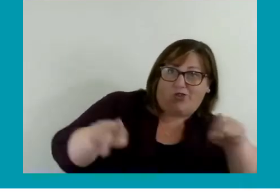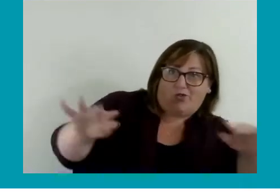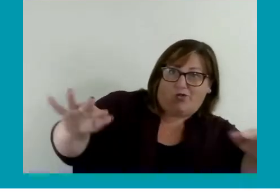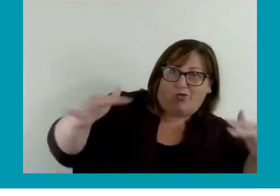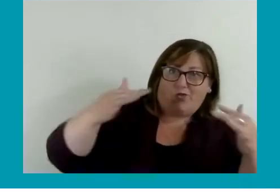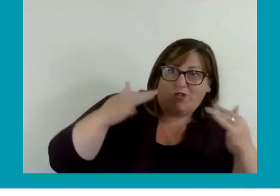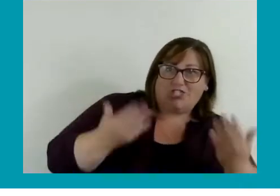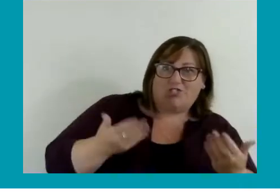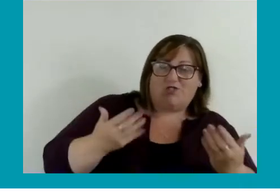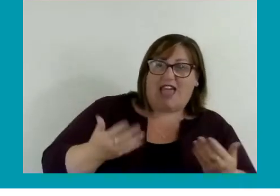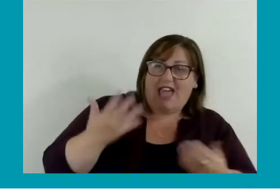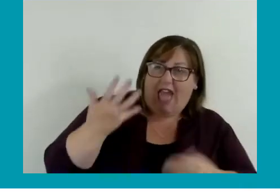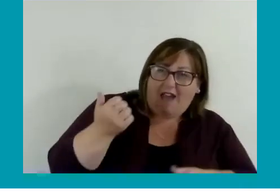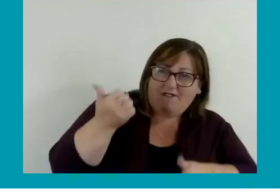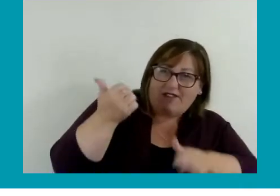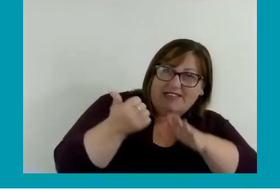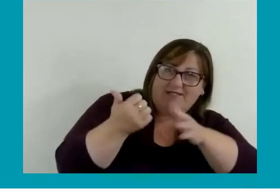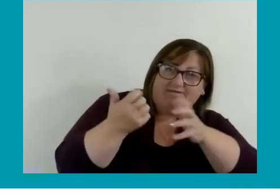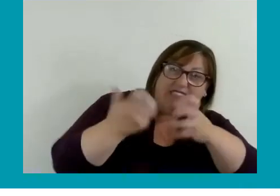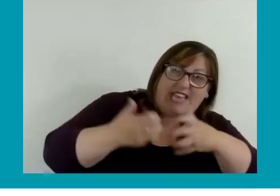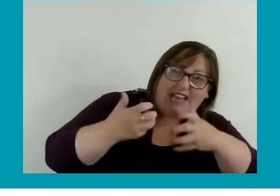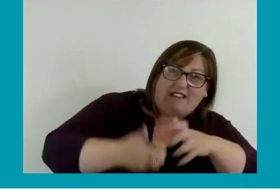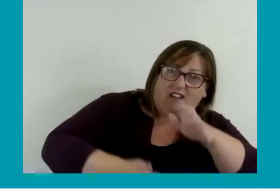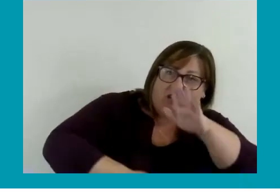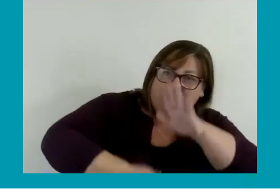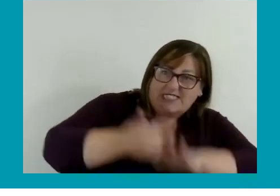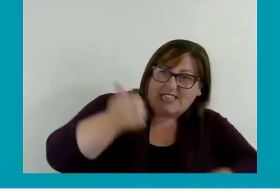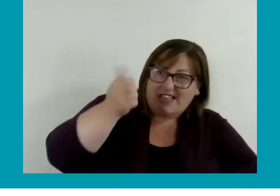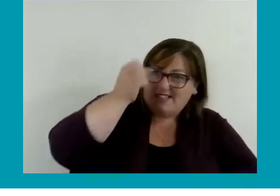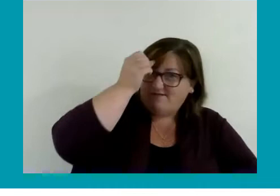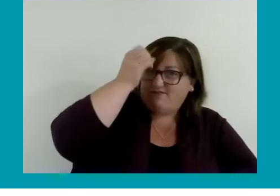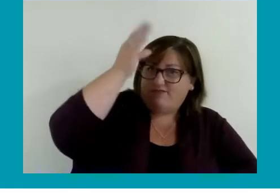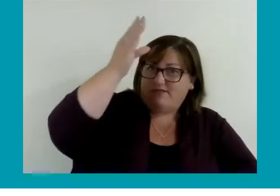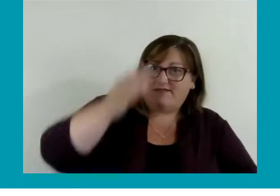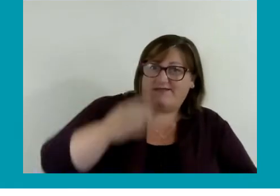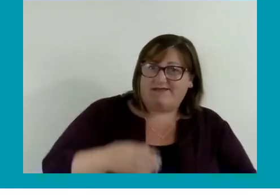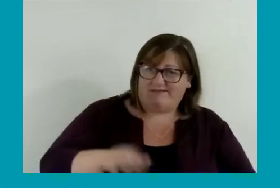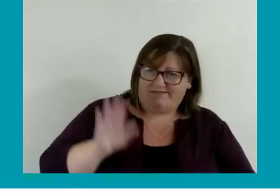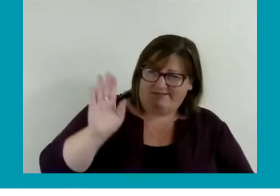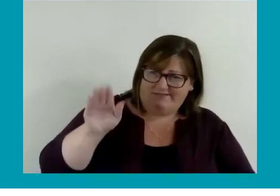a look at our even break job site and and and see what there is and get your application in